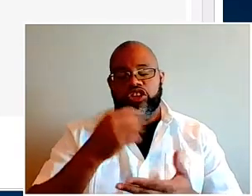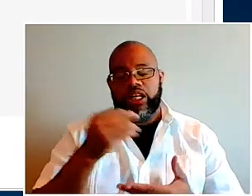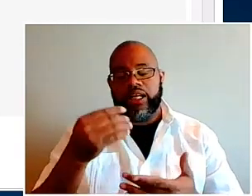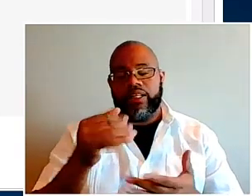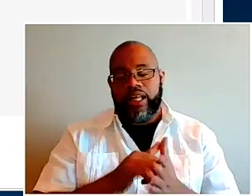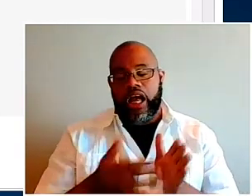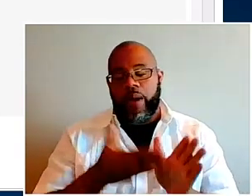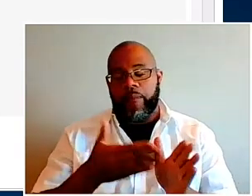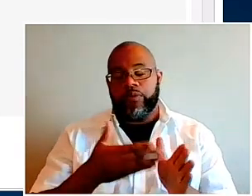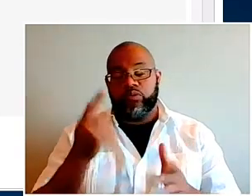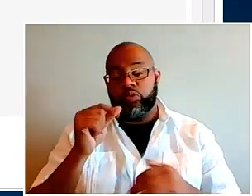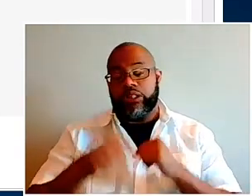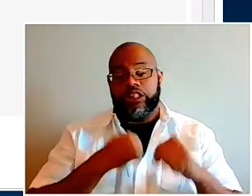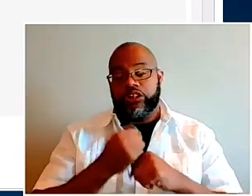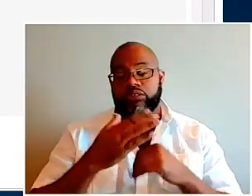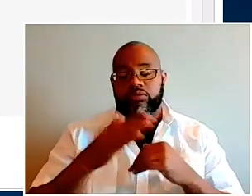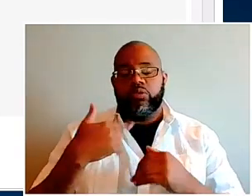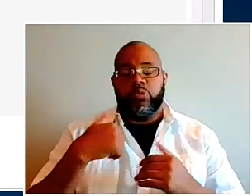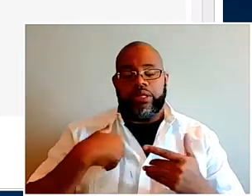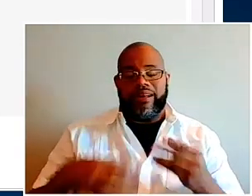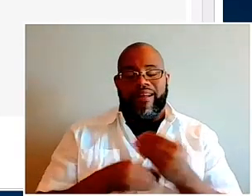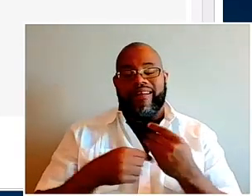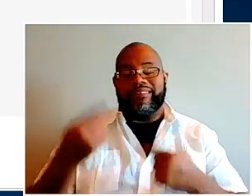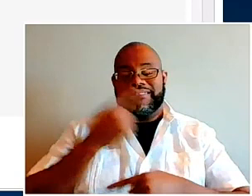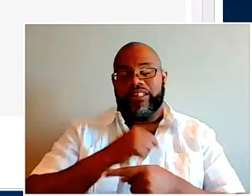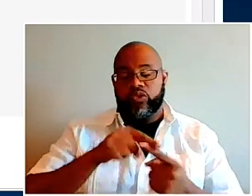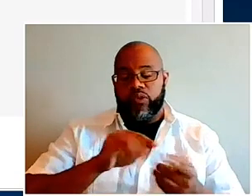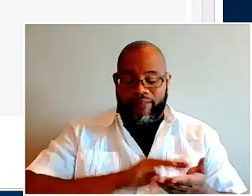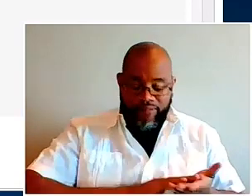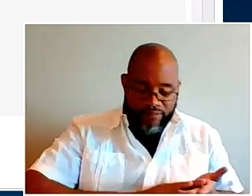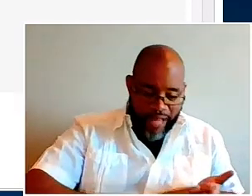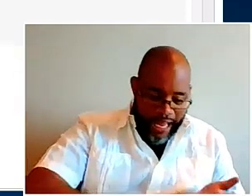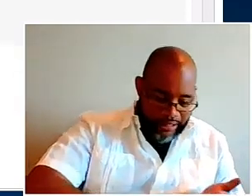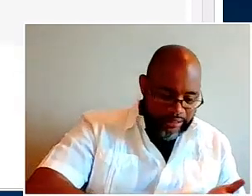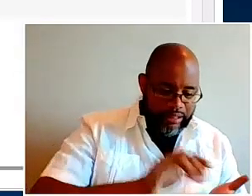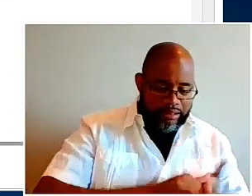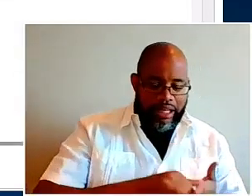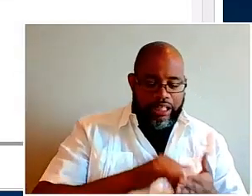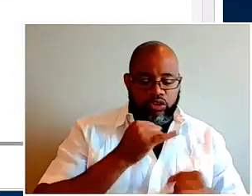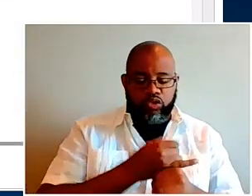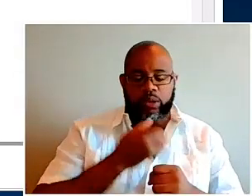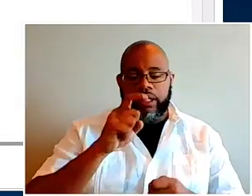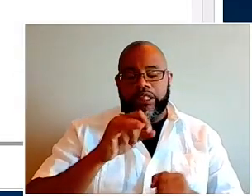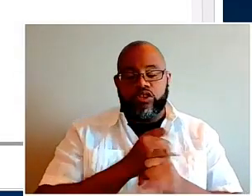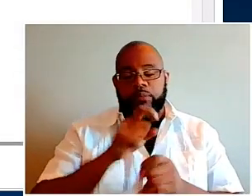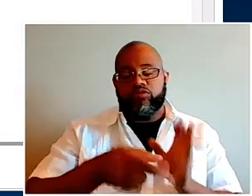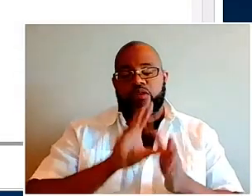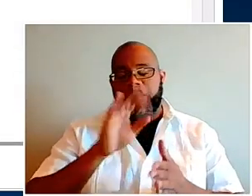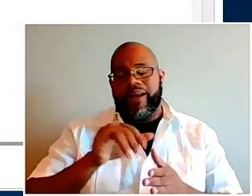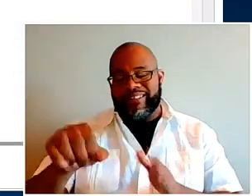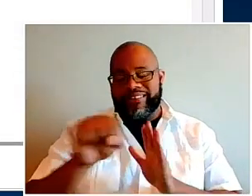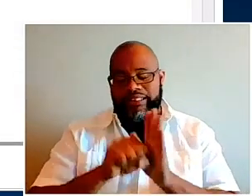20 years. We added a date to phase out this exemption, so institutions must be reviewed by their state within five years